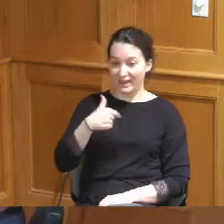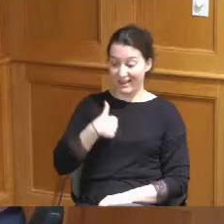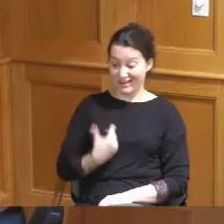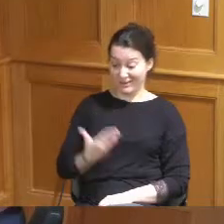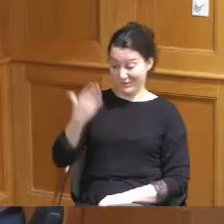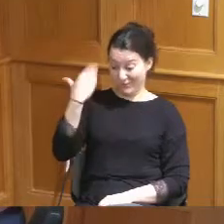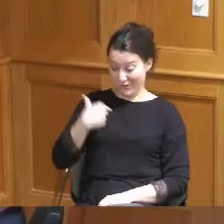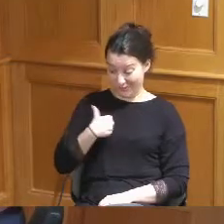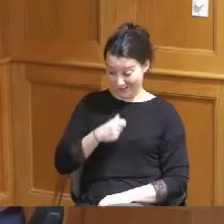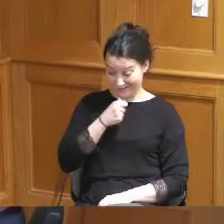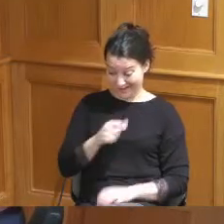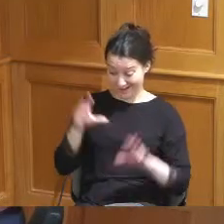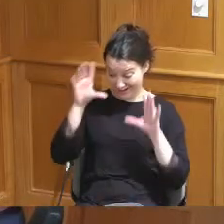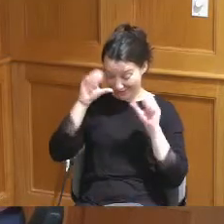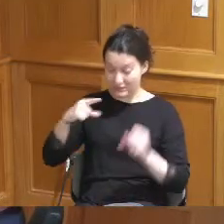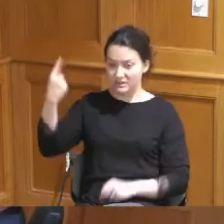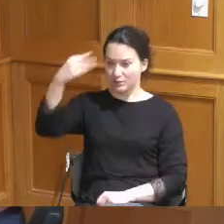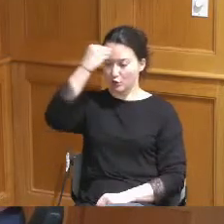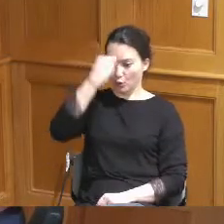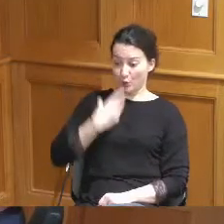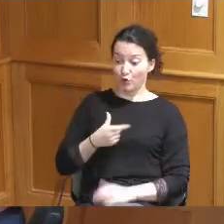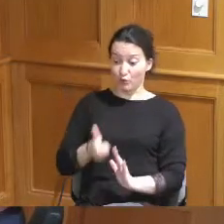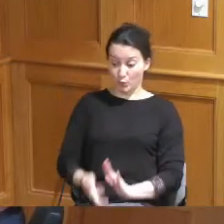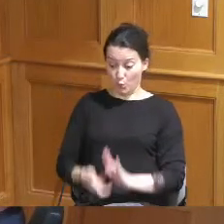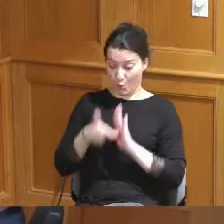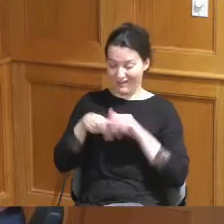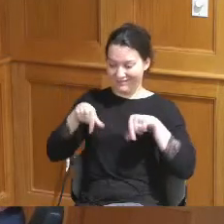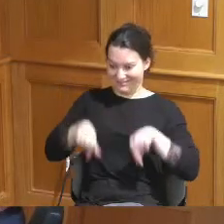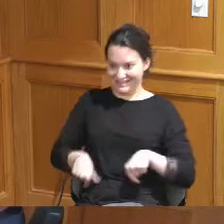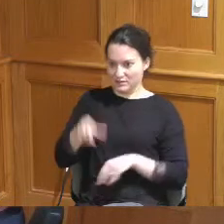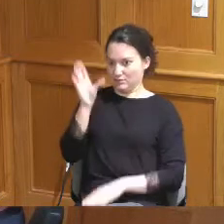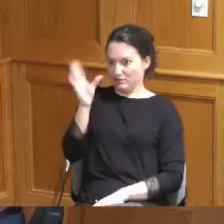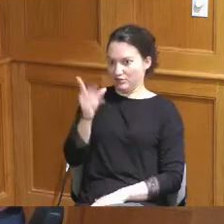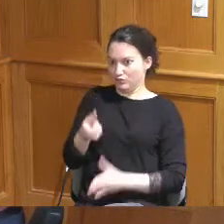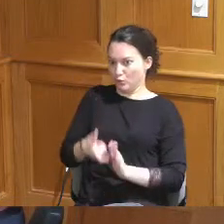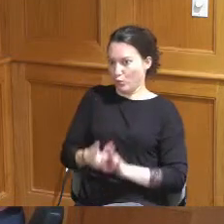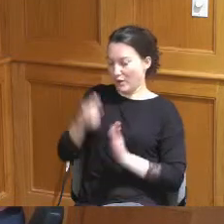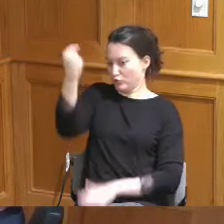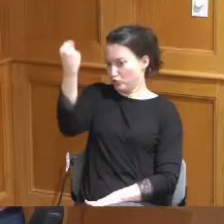President I was told we had to have these type of presentations on our Tuesday schedule which